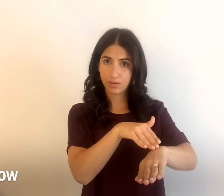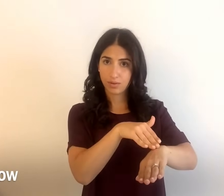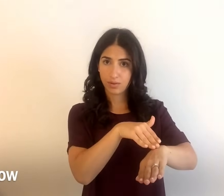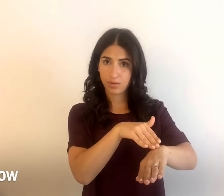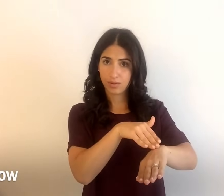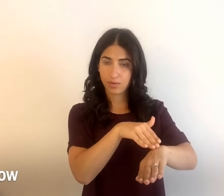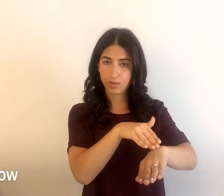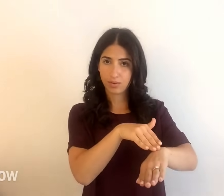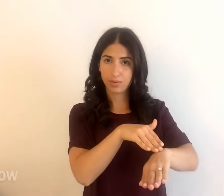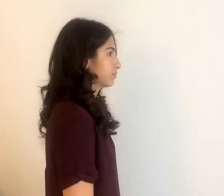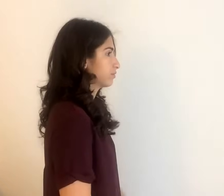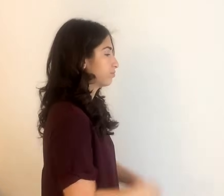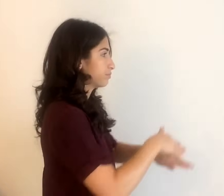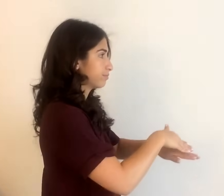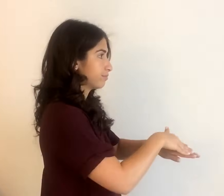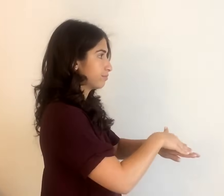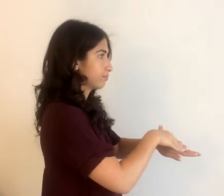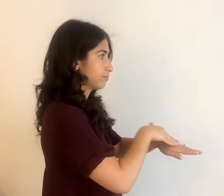slow